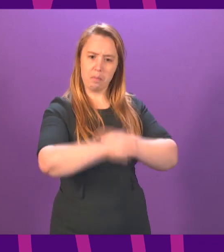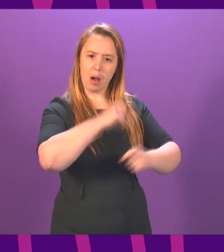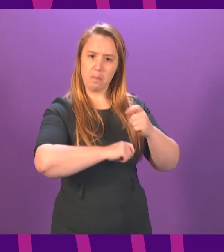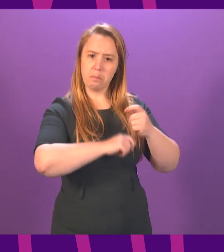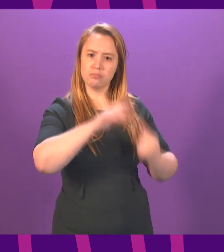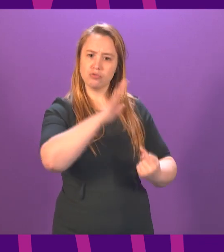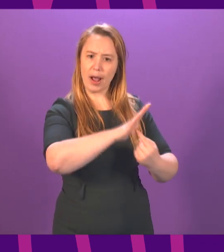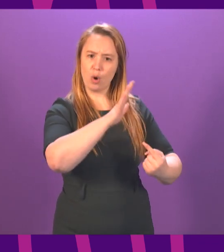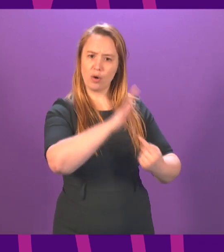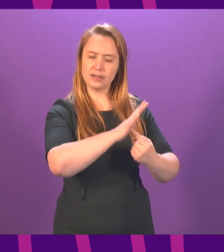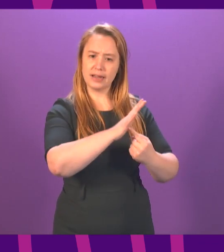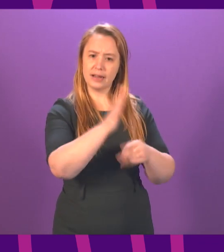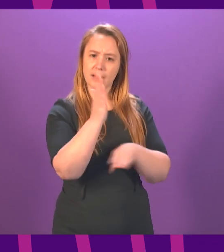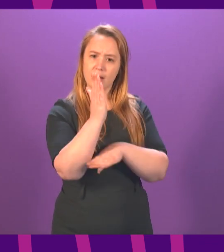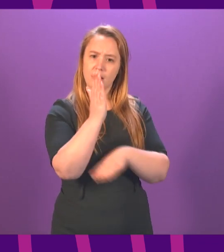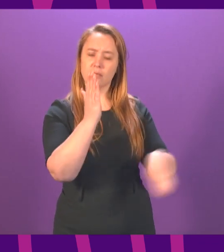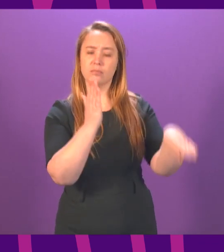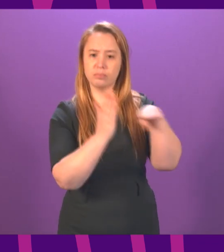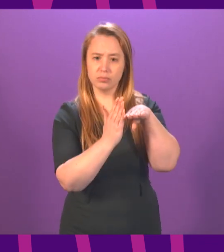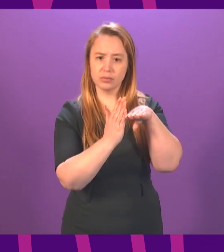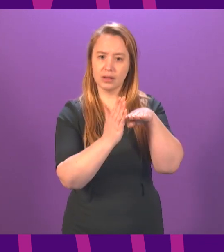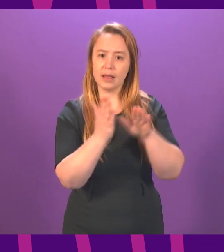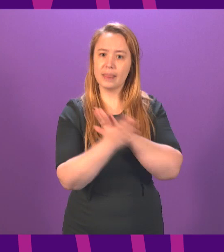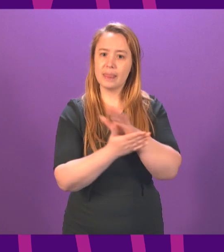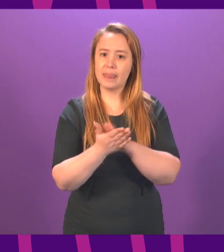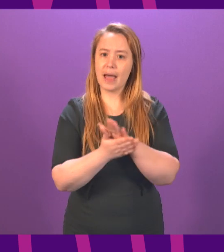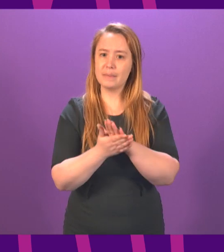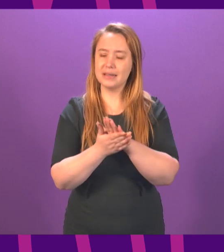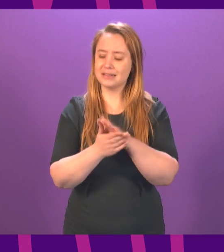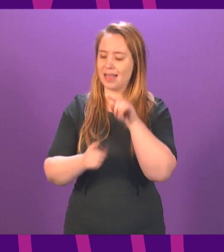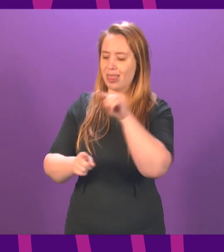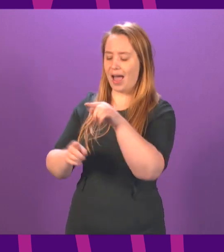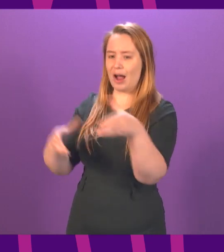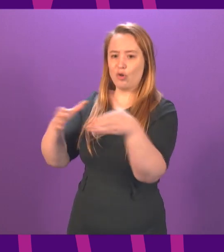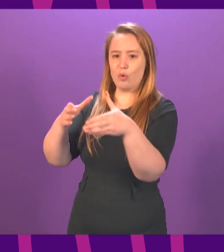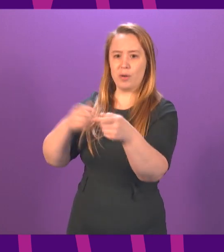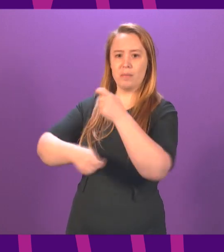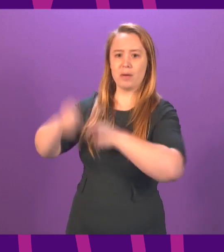beyond where it is right now, we would, by definition, be deprioritising groups with greater